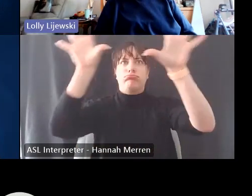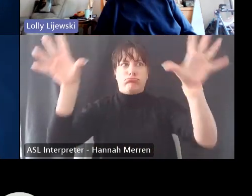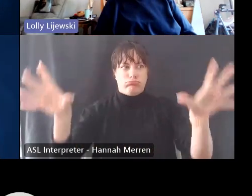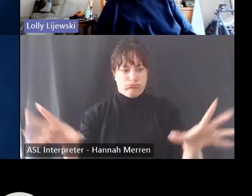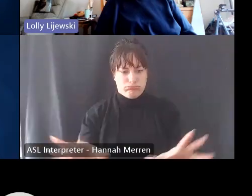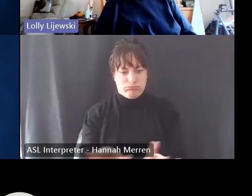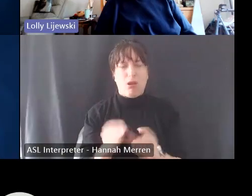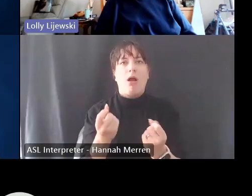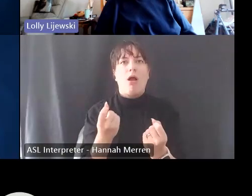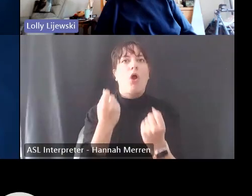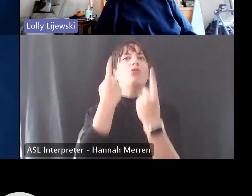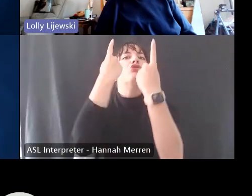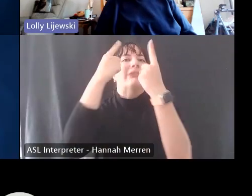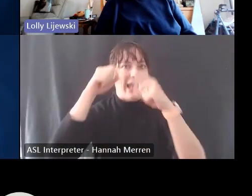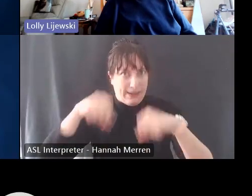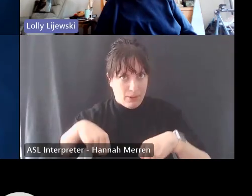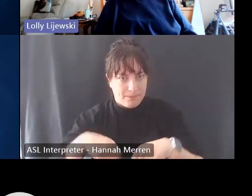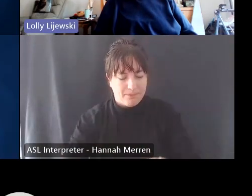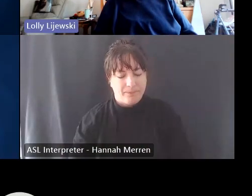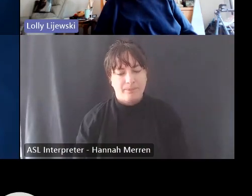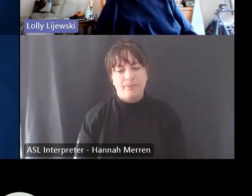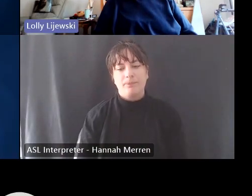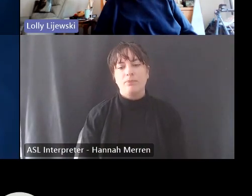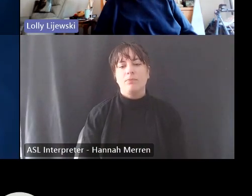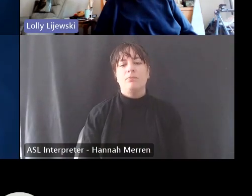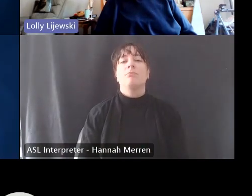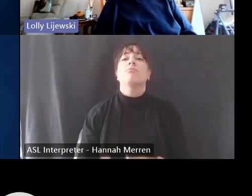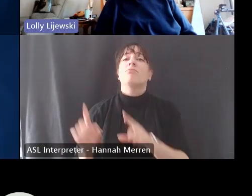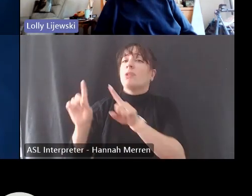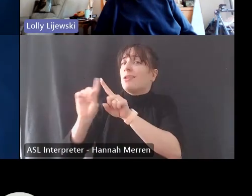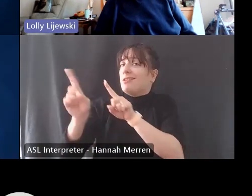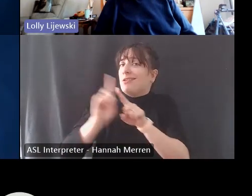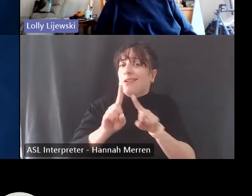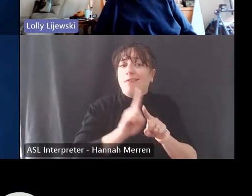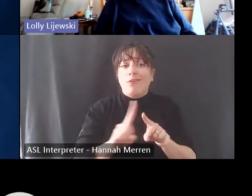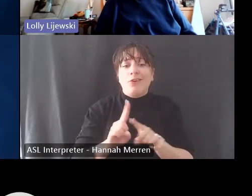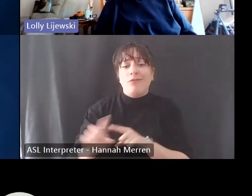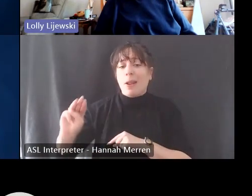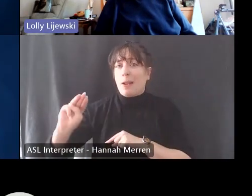So there are different maps for different needs.